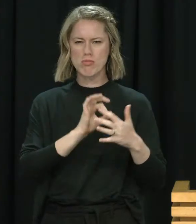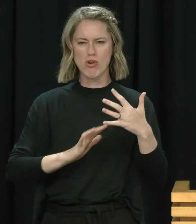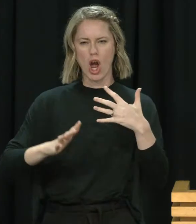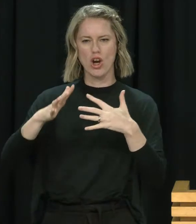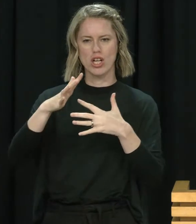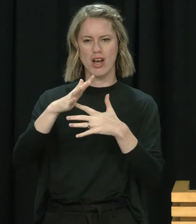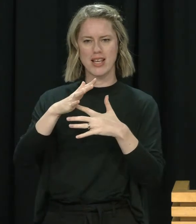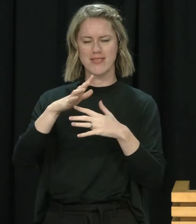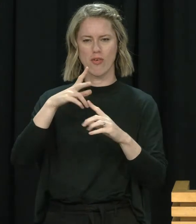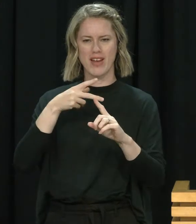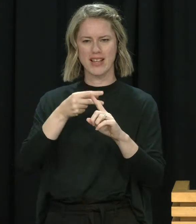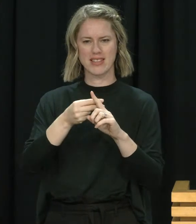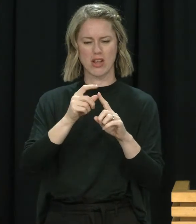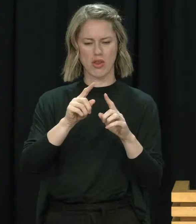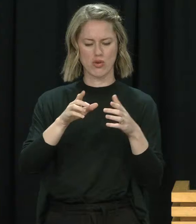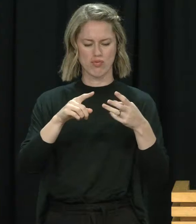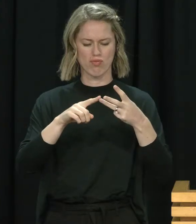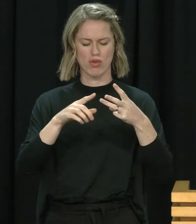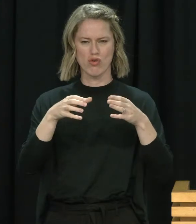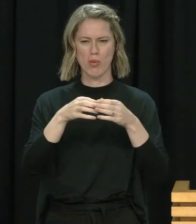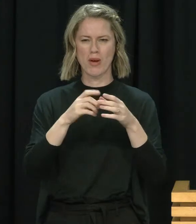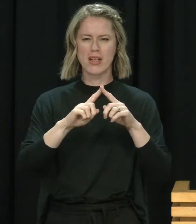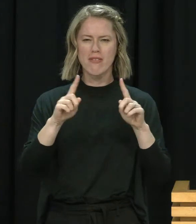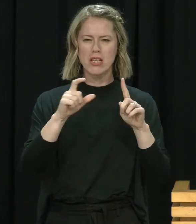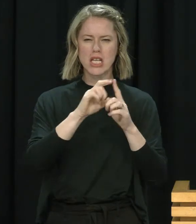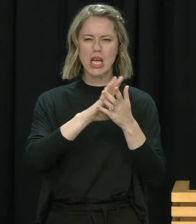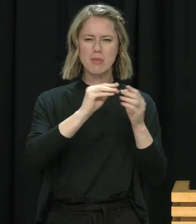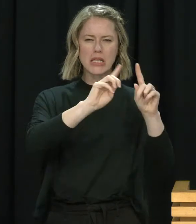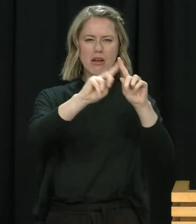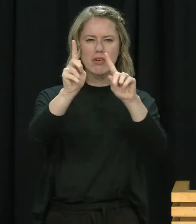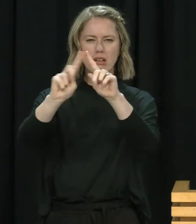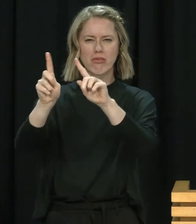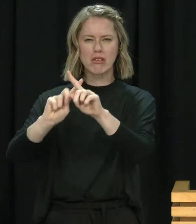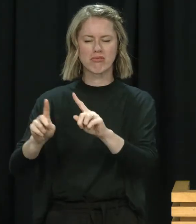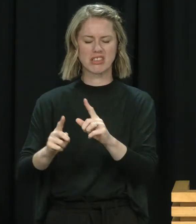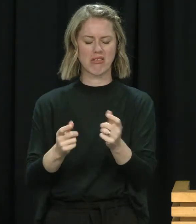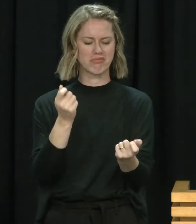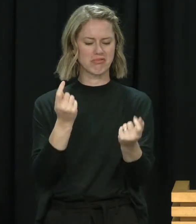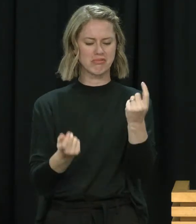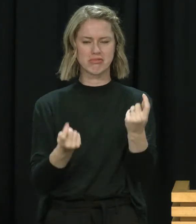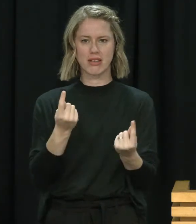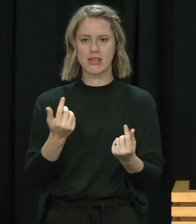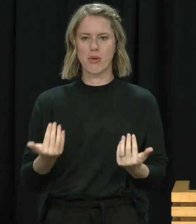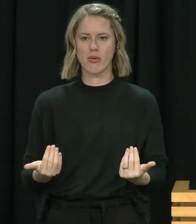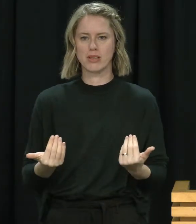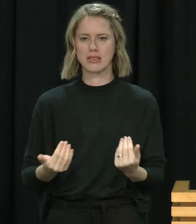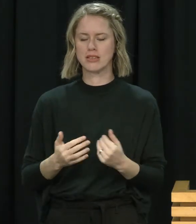How is it being weighed up?